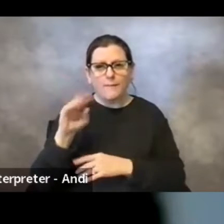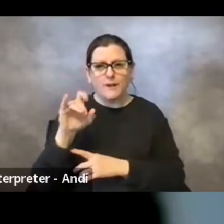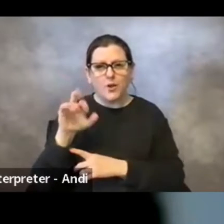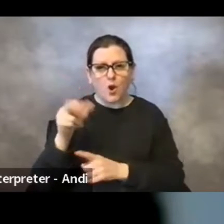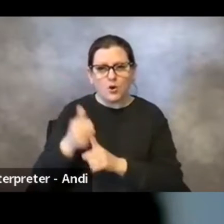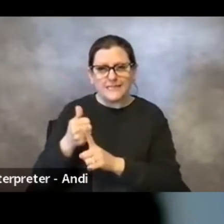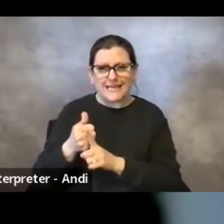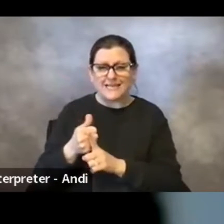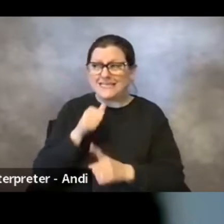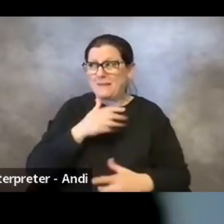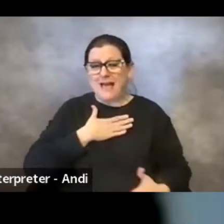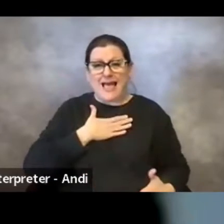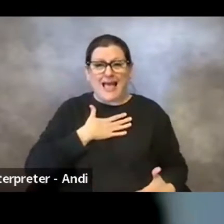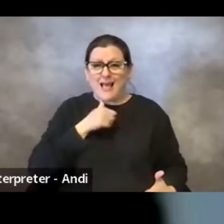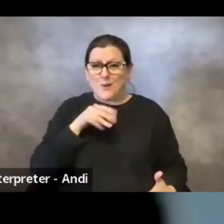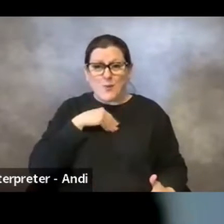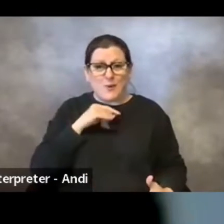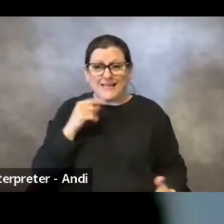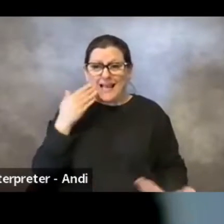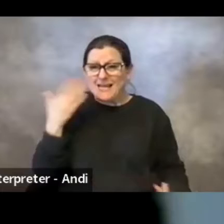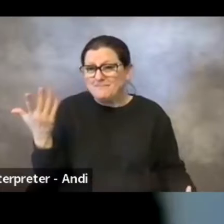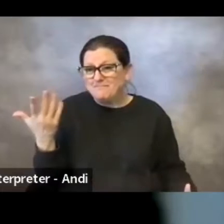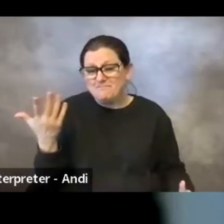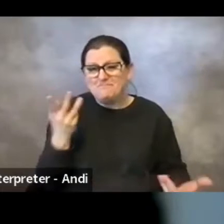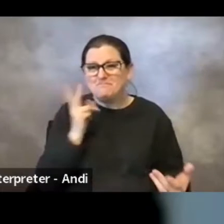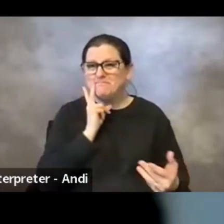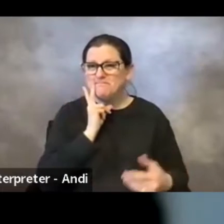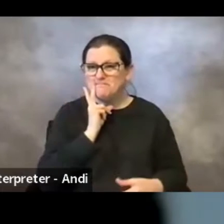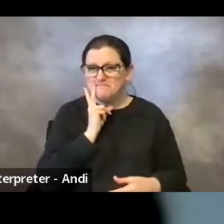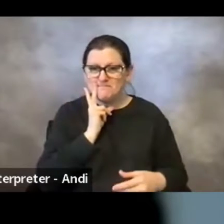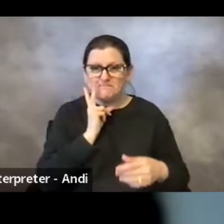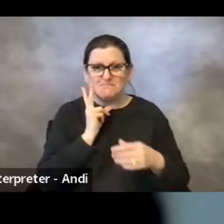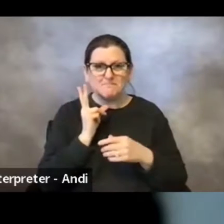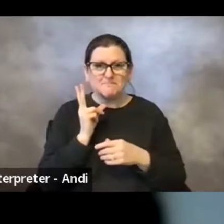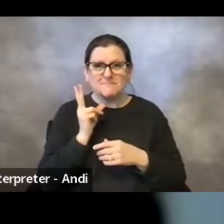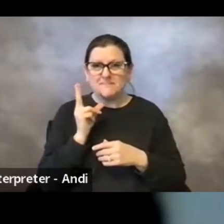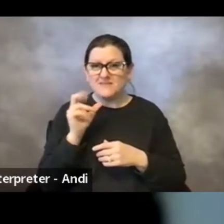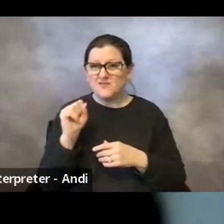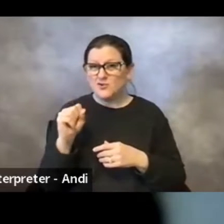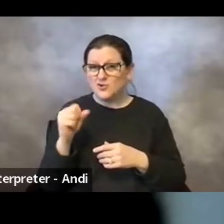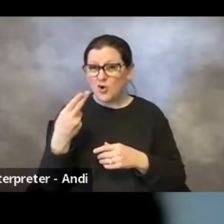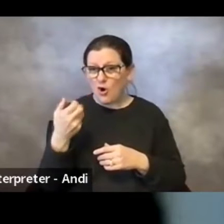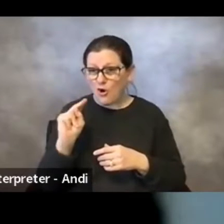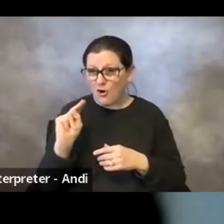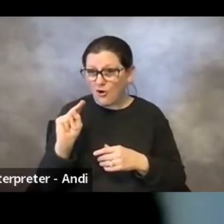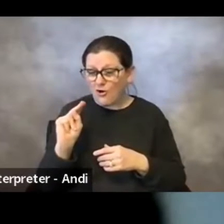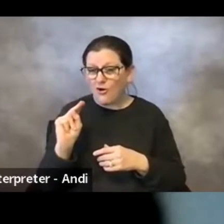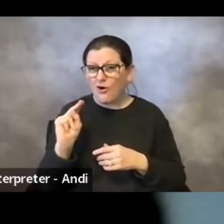not my webinar, but we'll see. I don't know if, Shawn, if you have thoughts on that, or